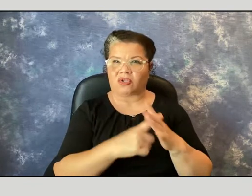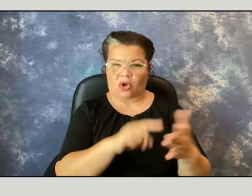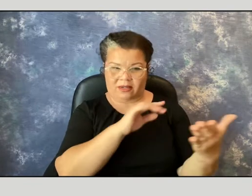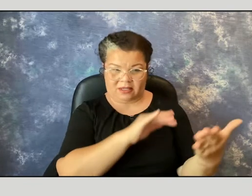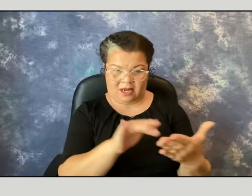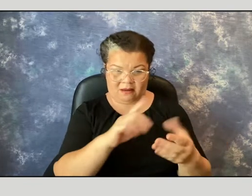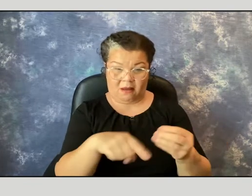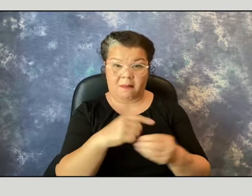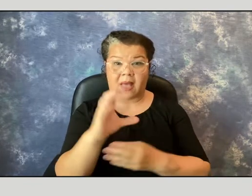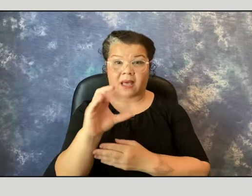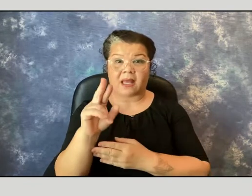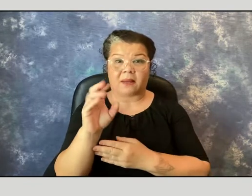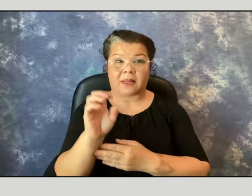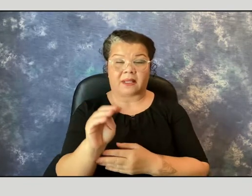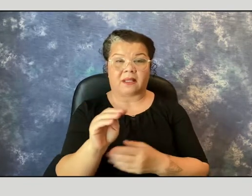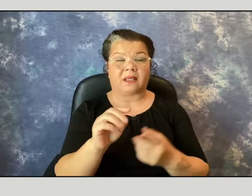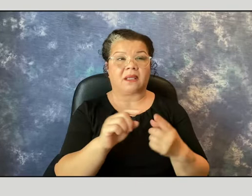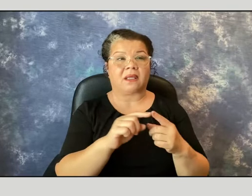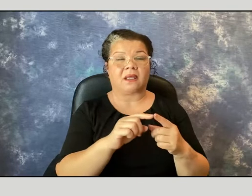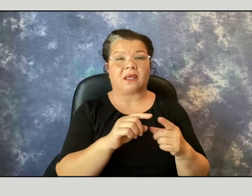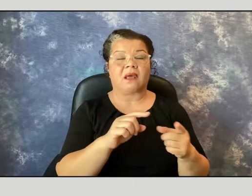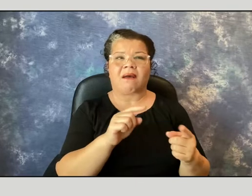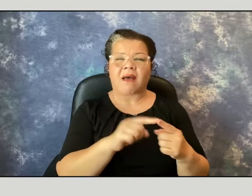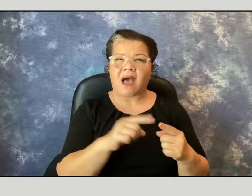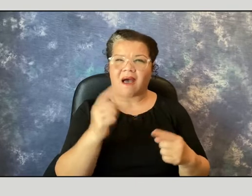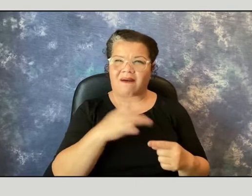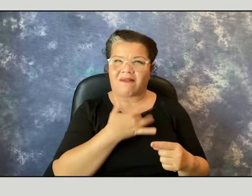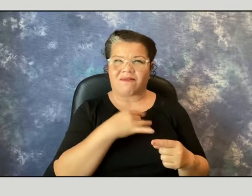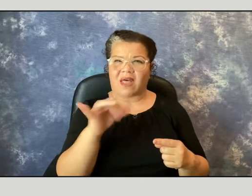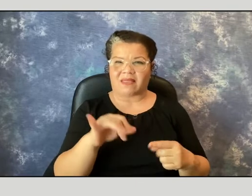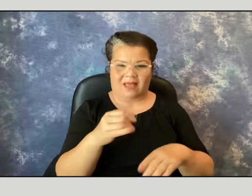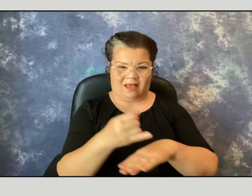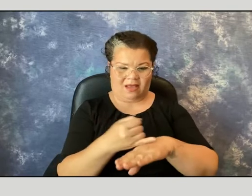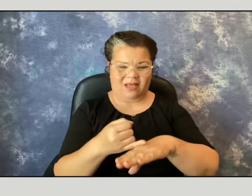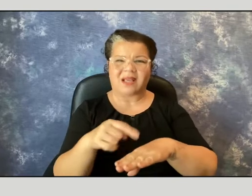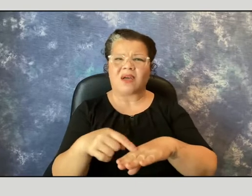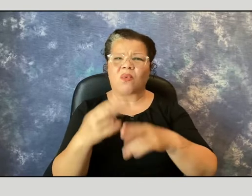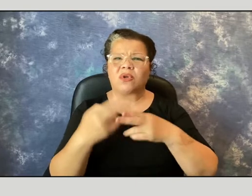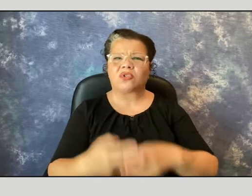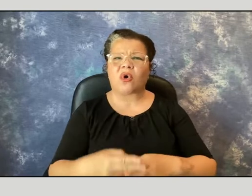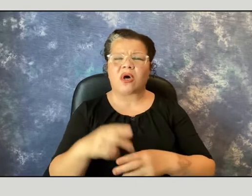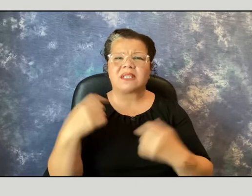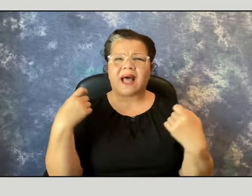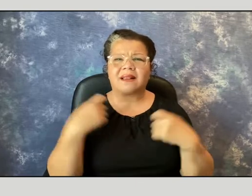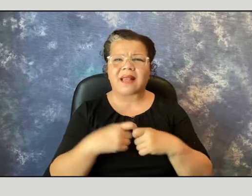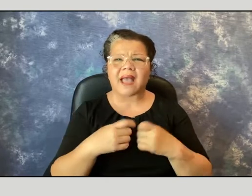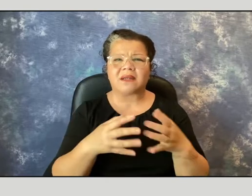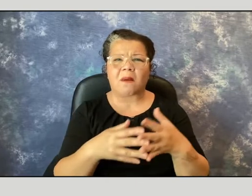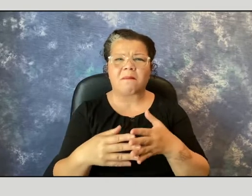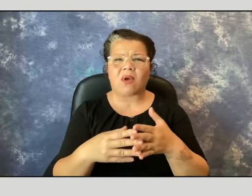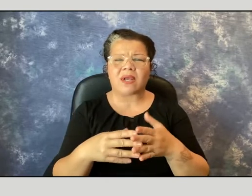I always felt that Puerto Rico was described as a Latin American nation, and in some ways we are,